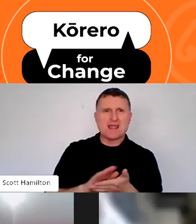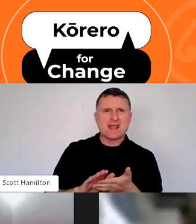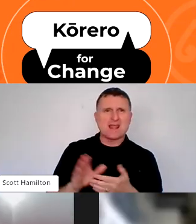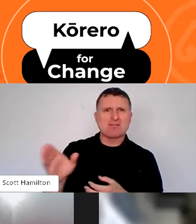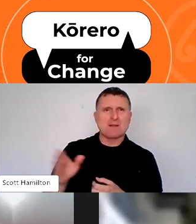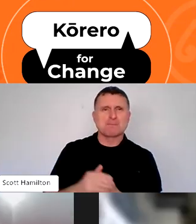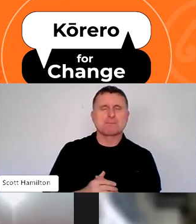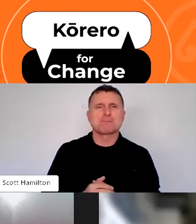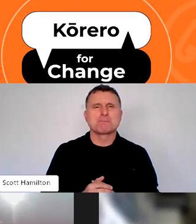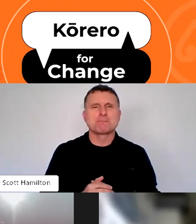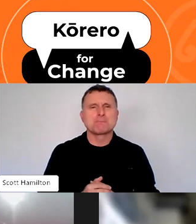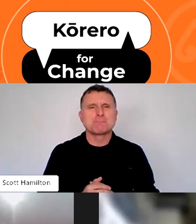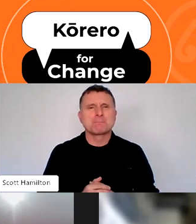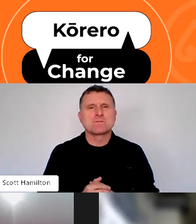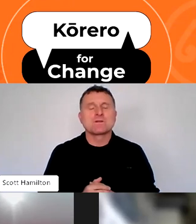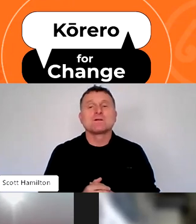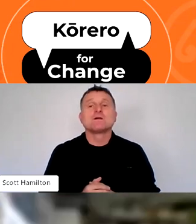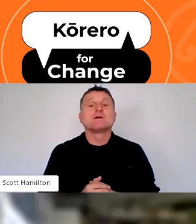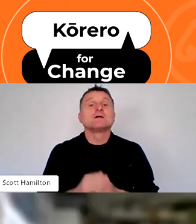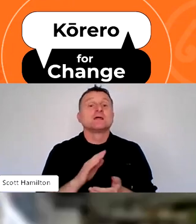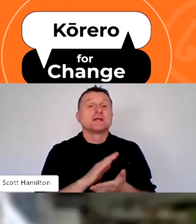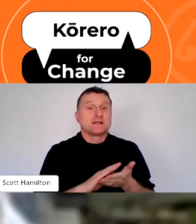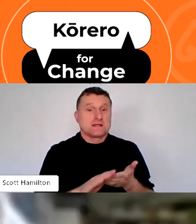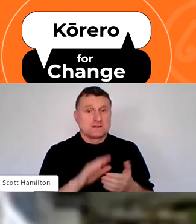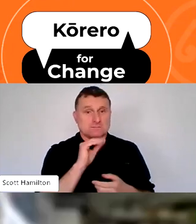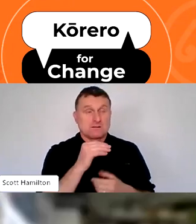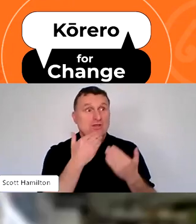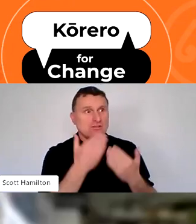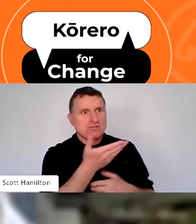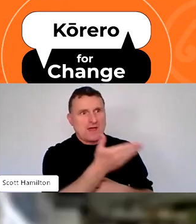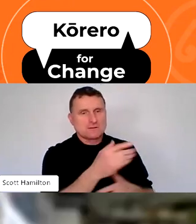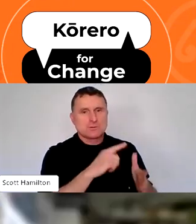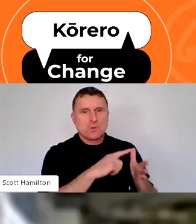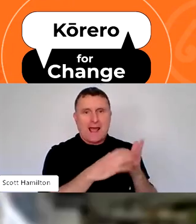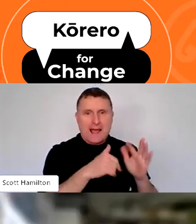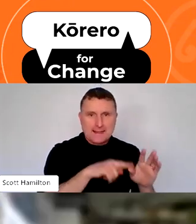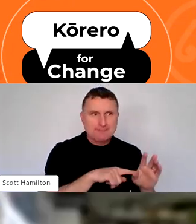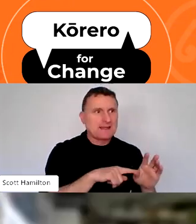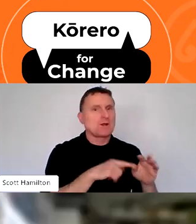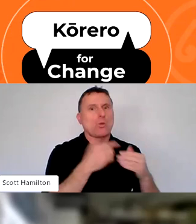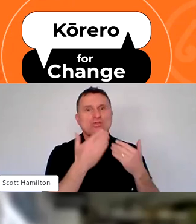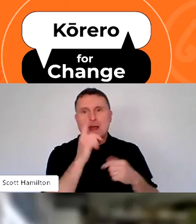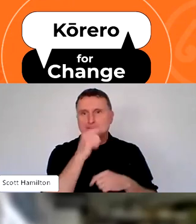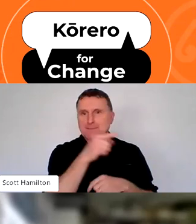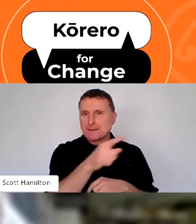and thank you everyone for all this very rich conversation. I